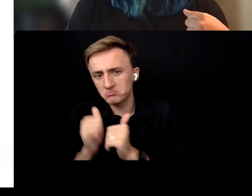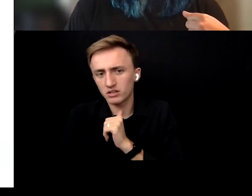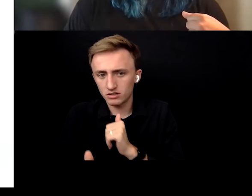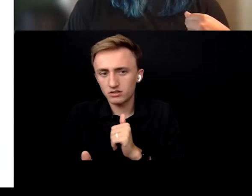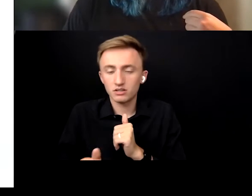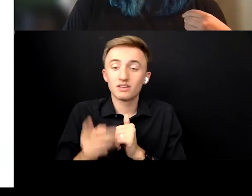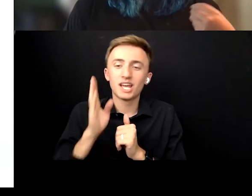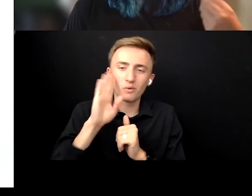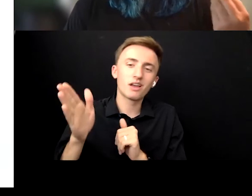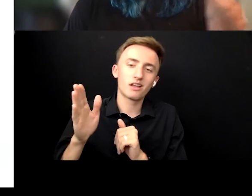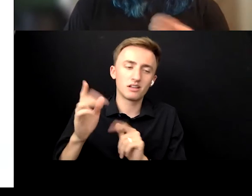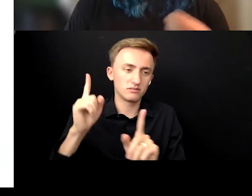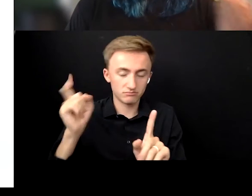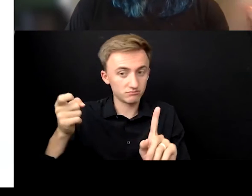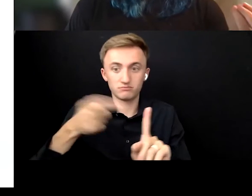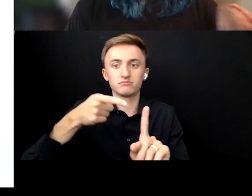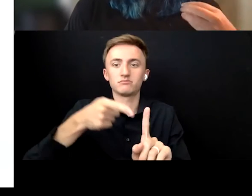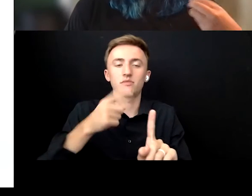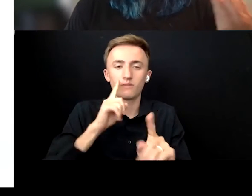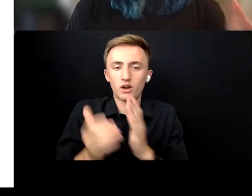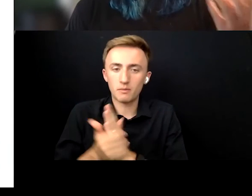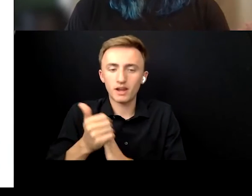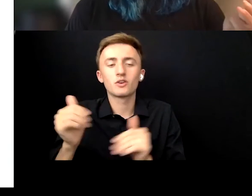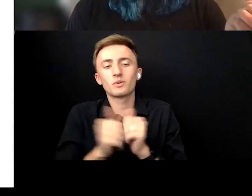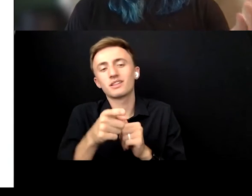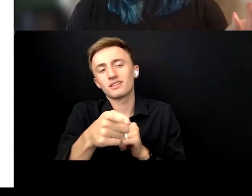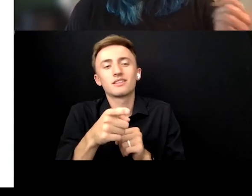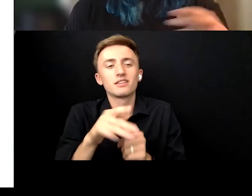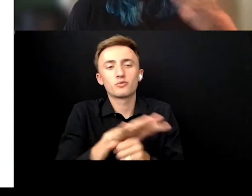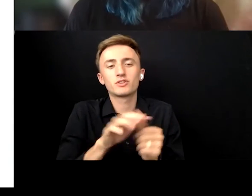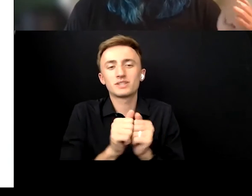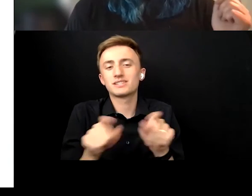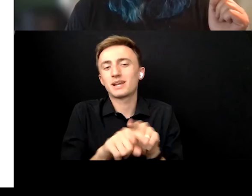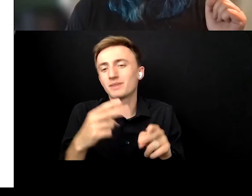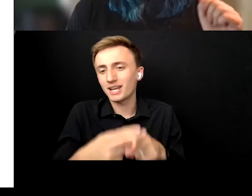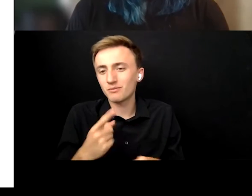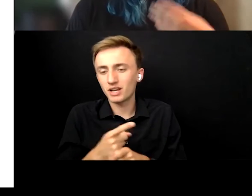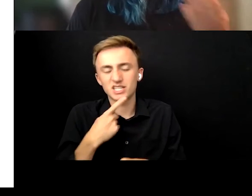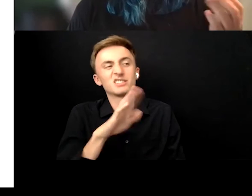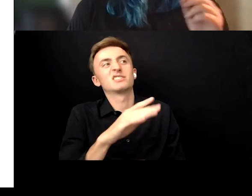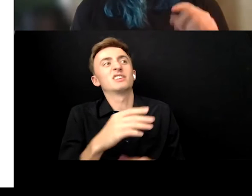check system for regions with same name, right, multiple regions with the same name. That might